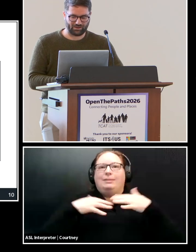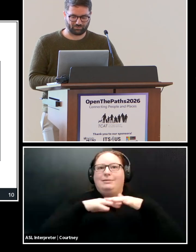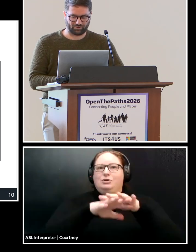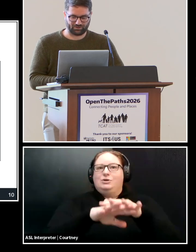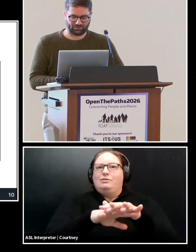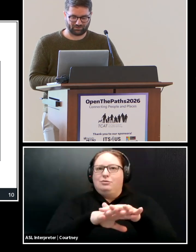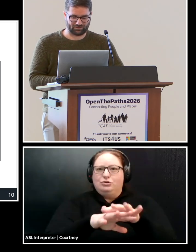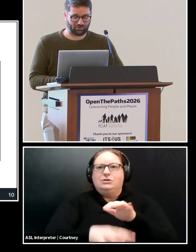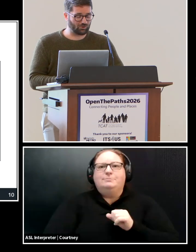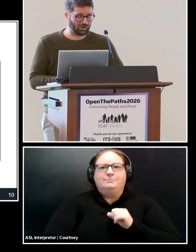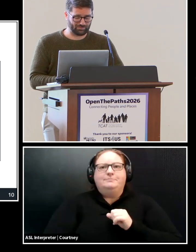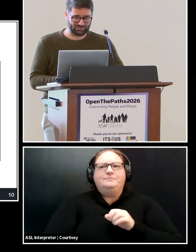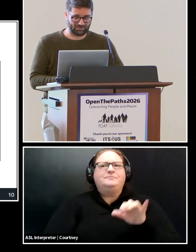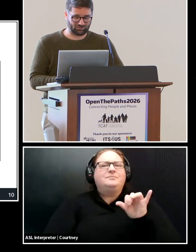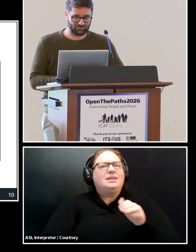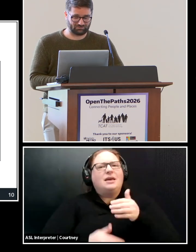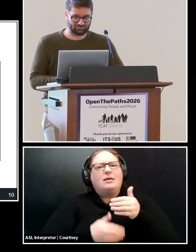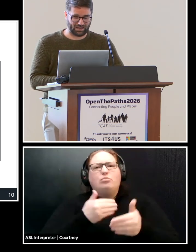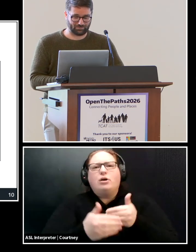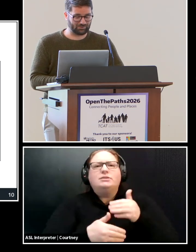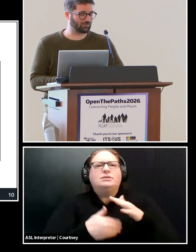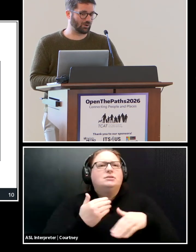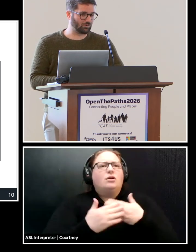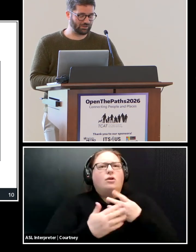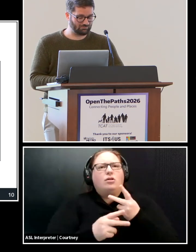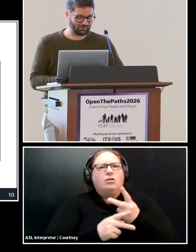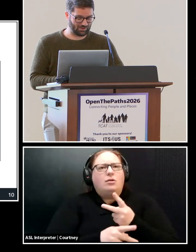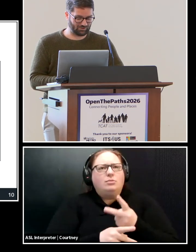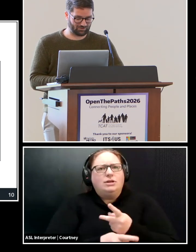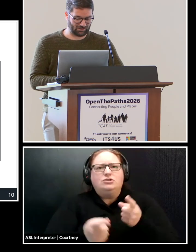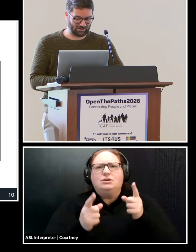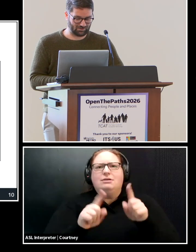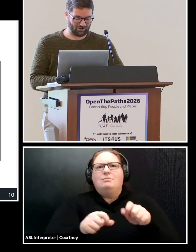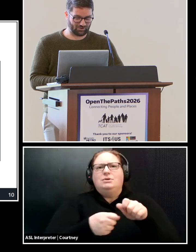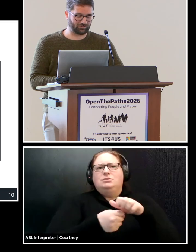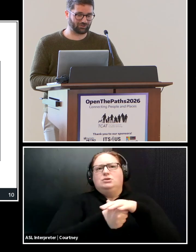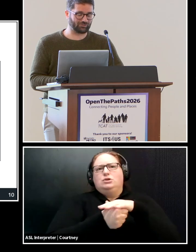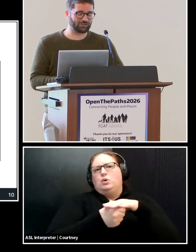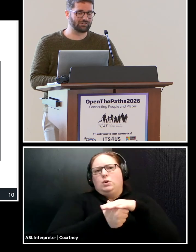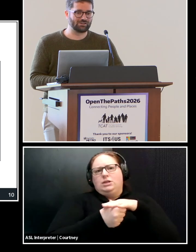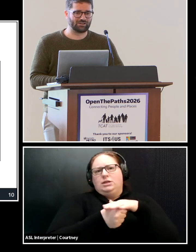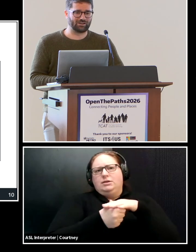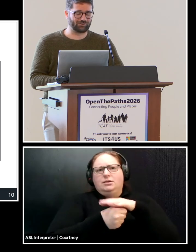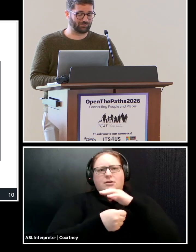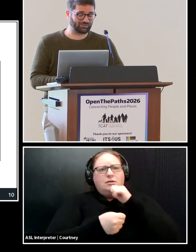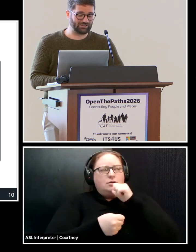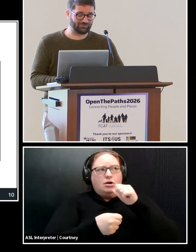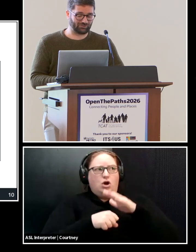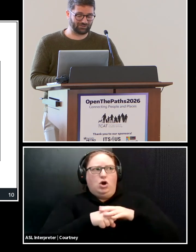that process and all computation happens locally rather than on a server. uh you'll see for the